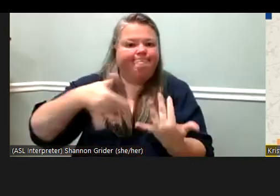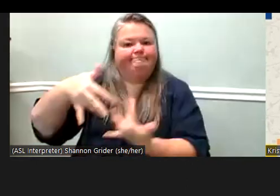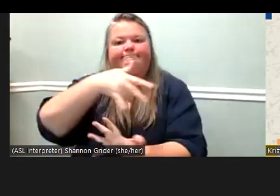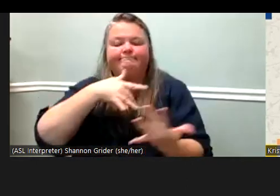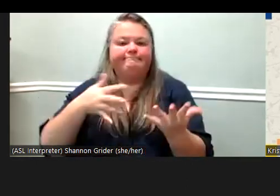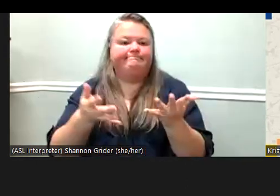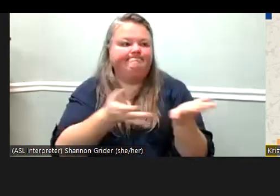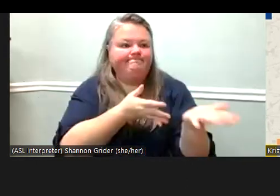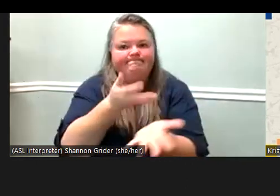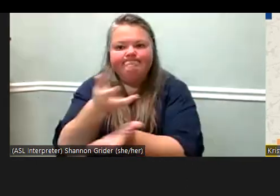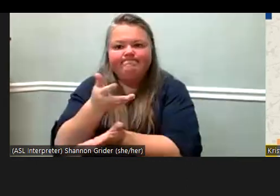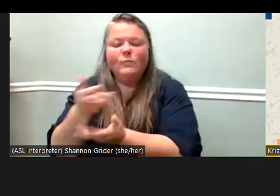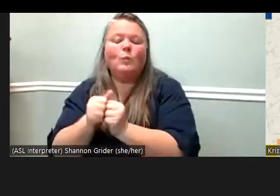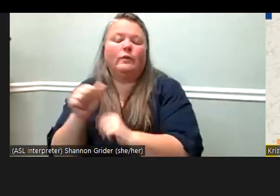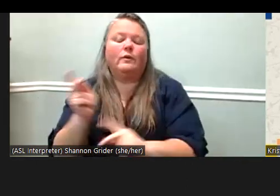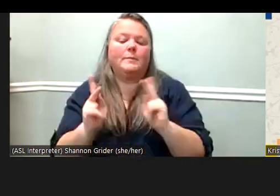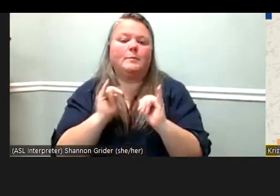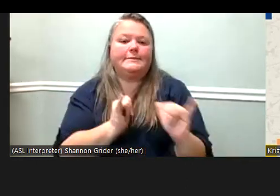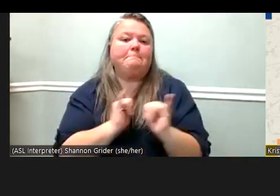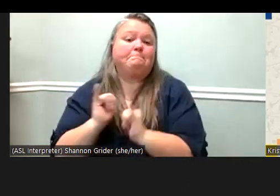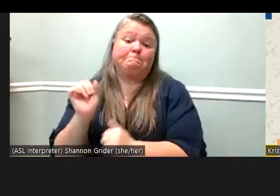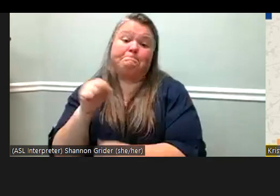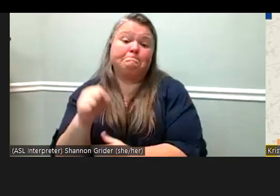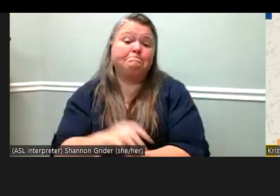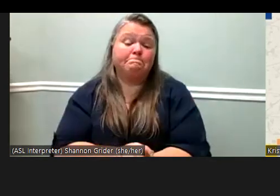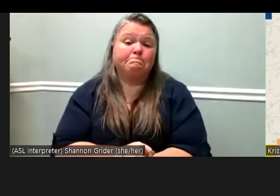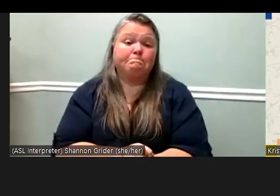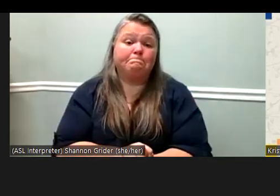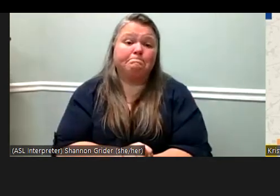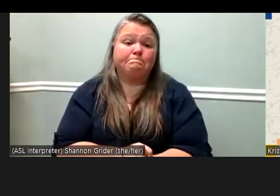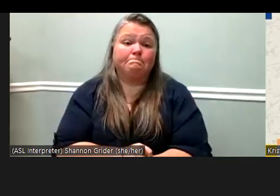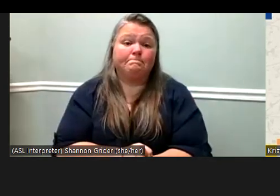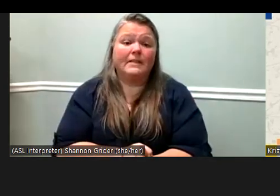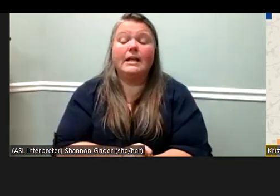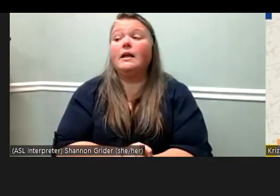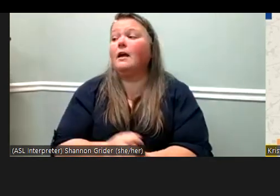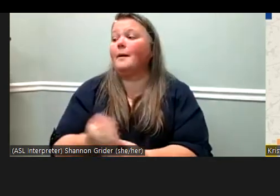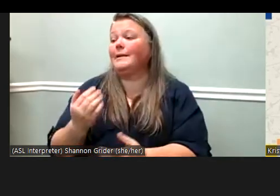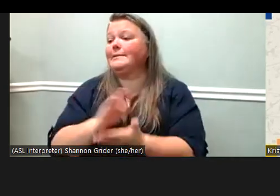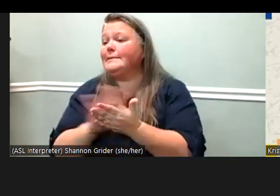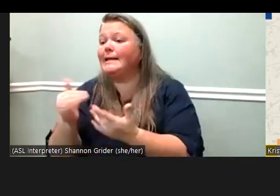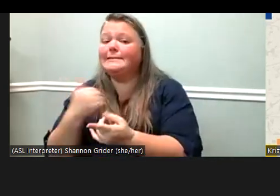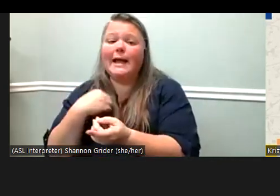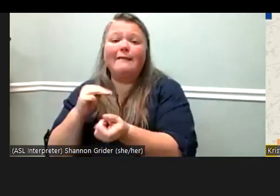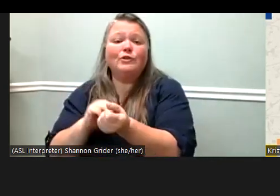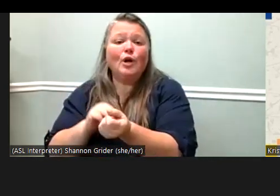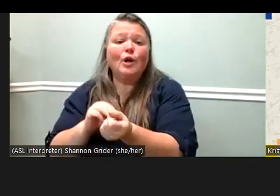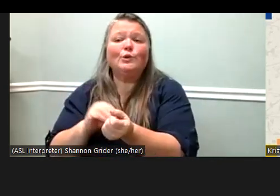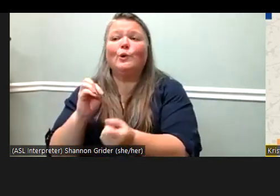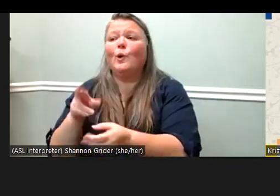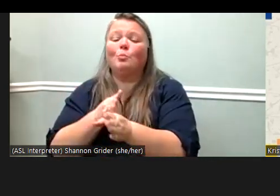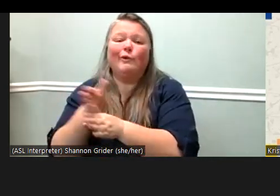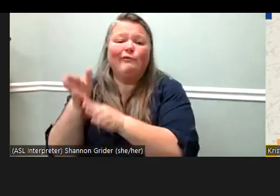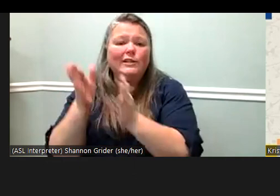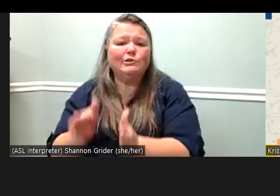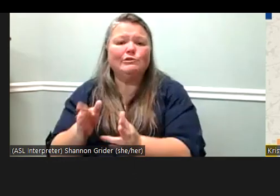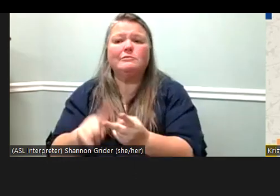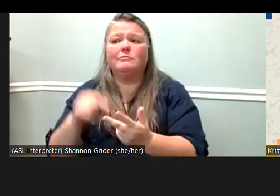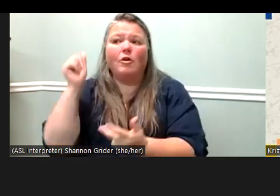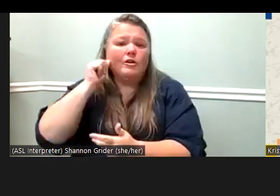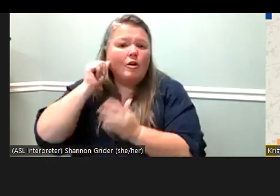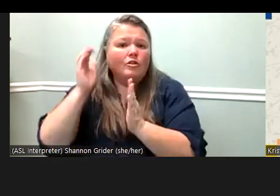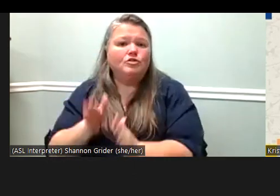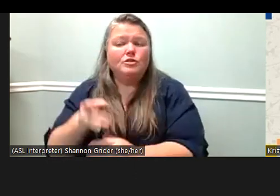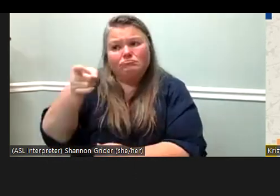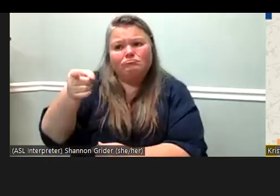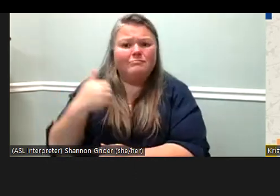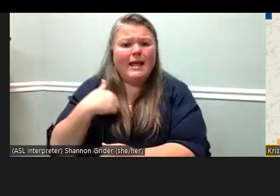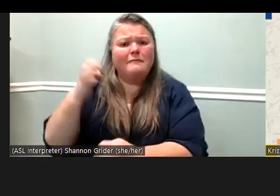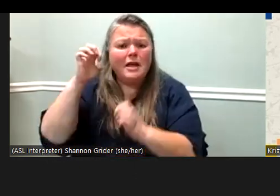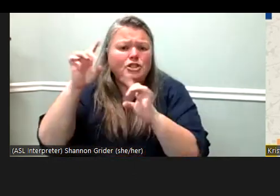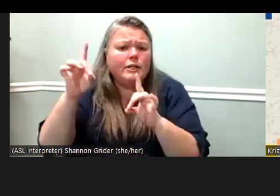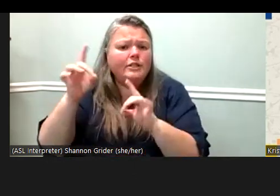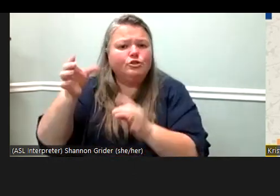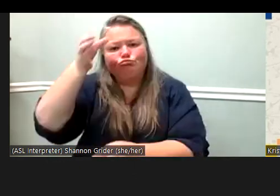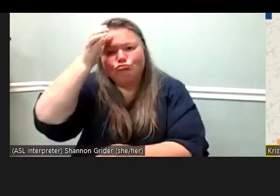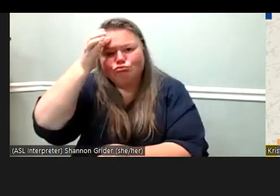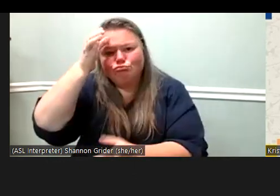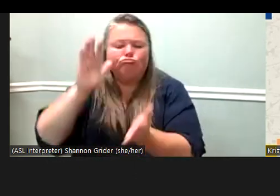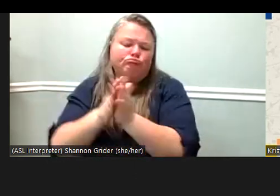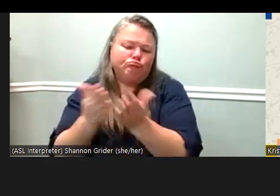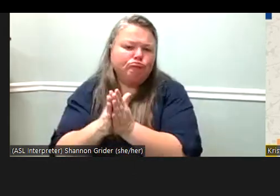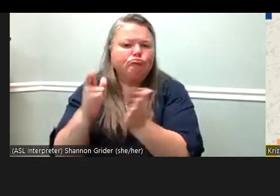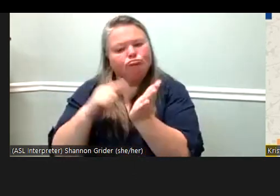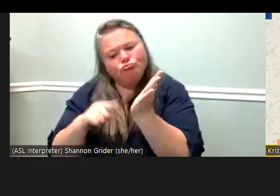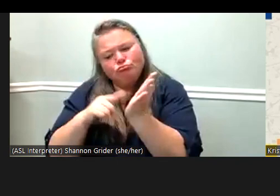NOT LIKE THERE'S ONLY FIVE OF US IN THE STATE, RIGHT? THERE ARE THOUSANDS OF US IN THE STATE WHO HAVE HEARING LOSS AND IT IS SO POWERFUL TO BE ABLE TO NETWORK